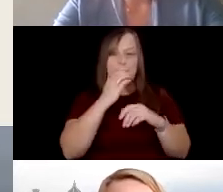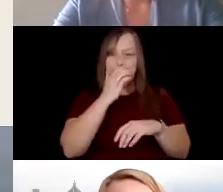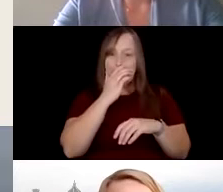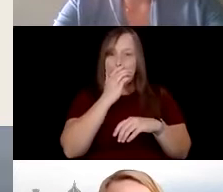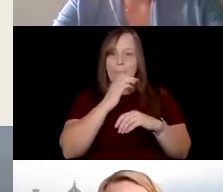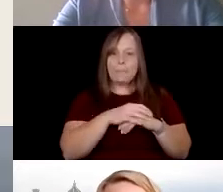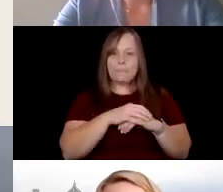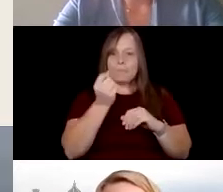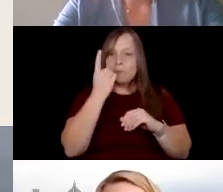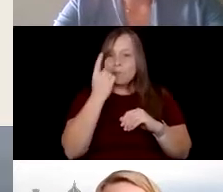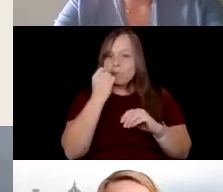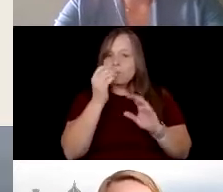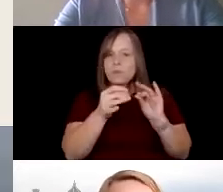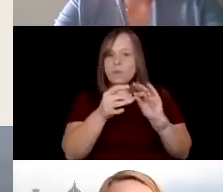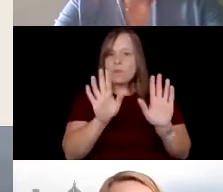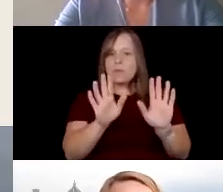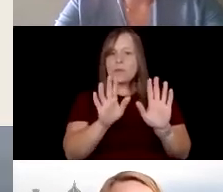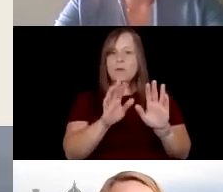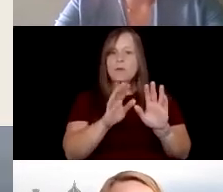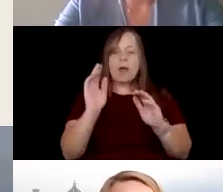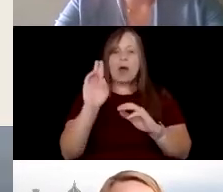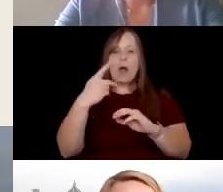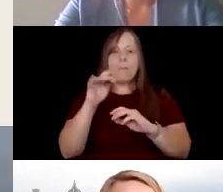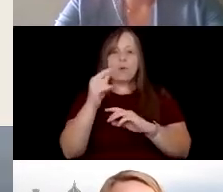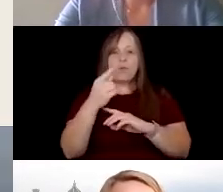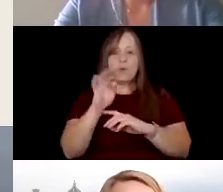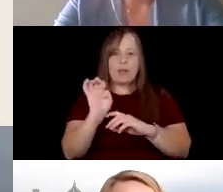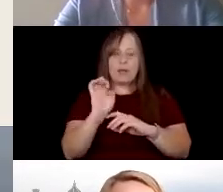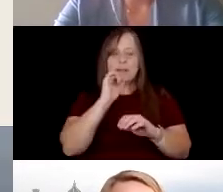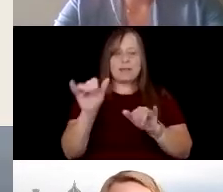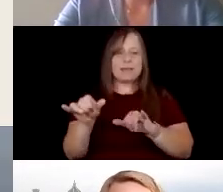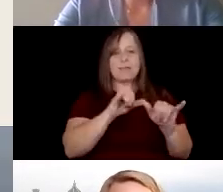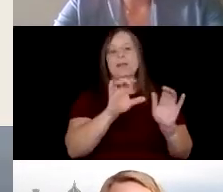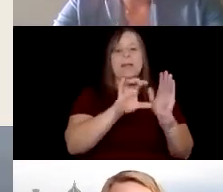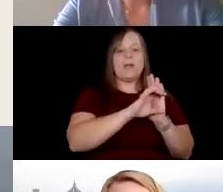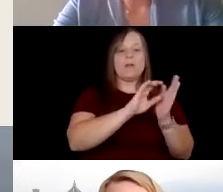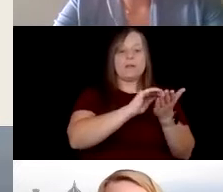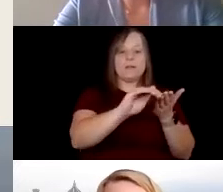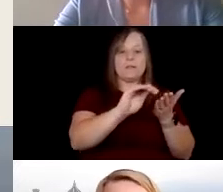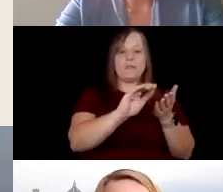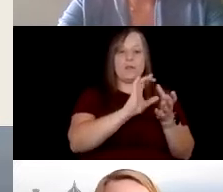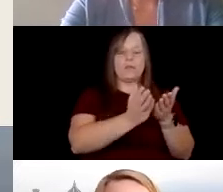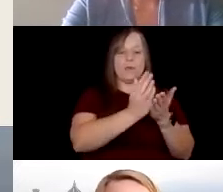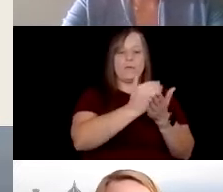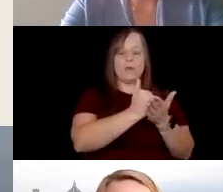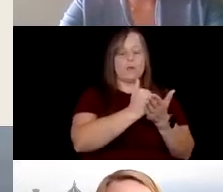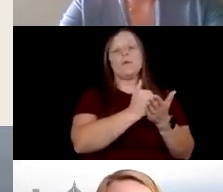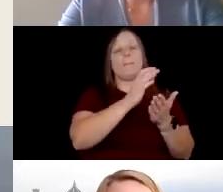Just a side note, discharge upgrades are not the same thing as a character of discharge review. A character of discharge review can help you get benefits if you had